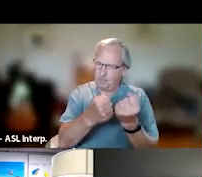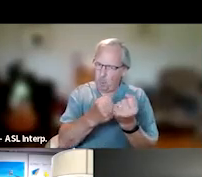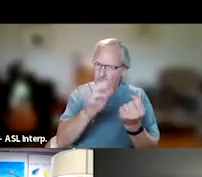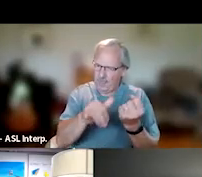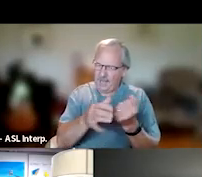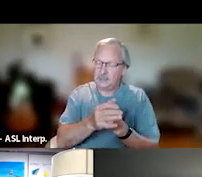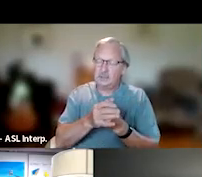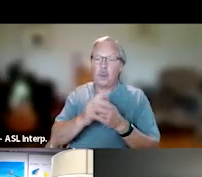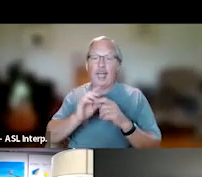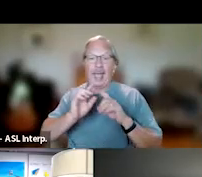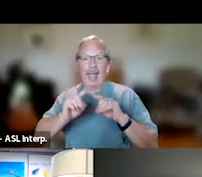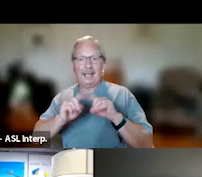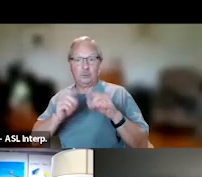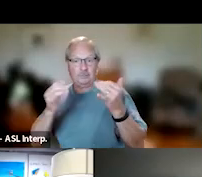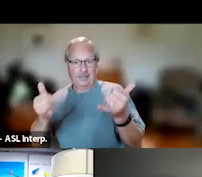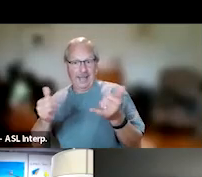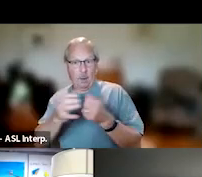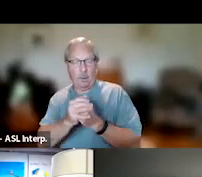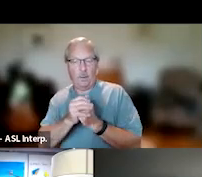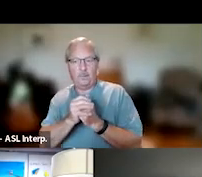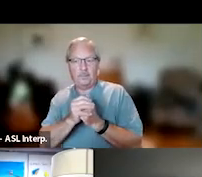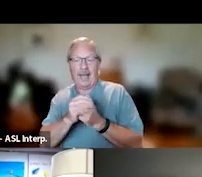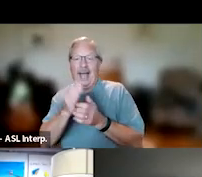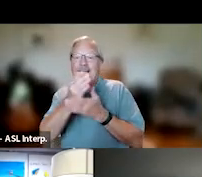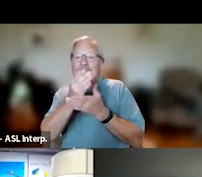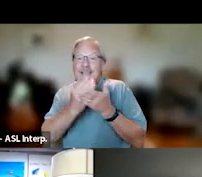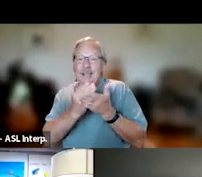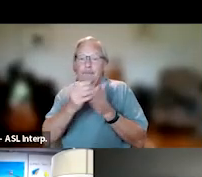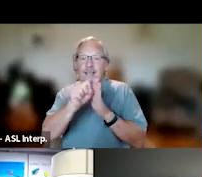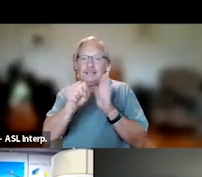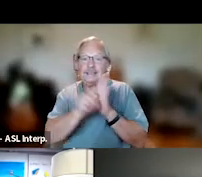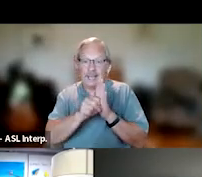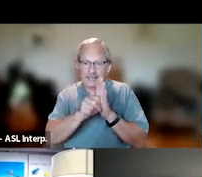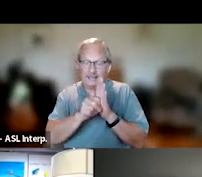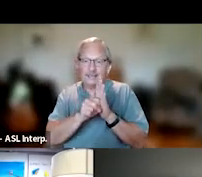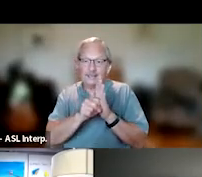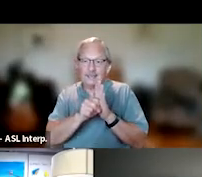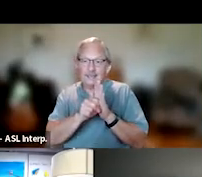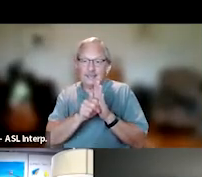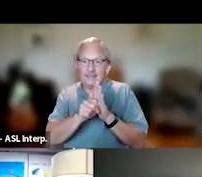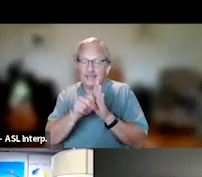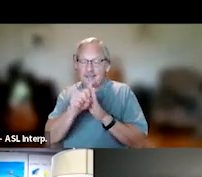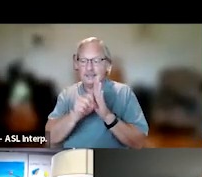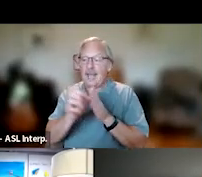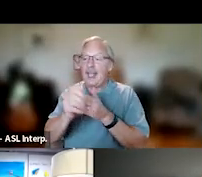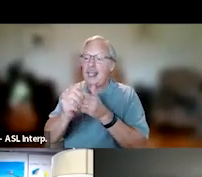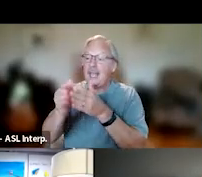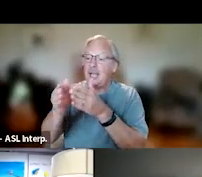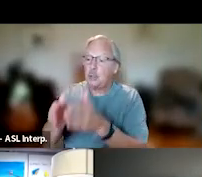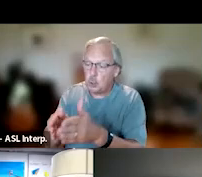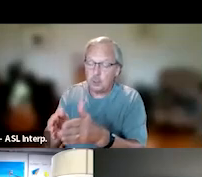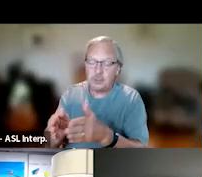is that in some states, state leaders and local leaders are developing